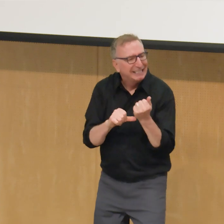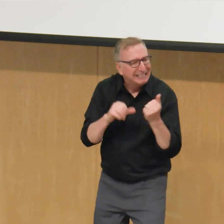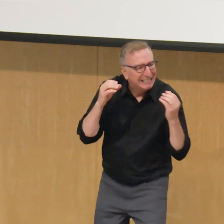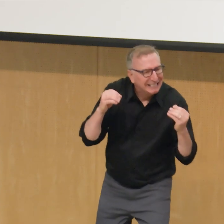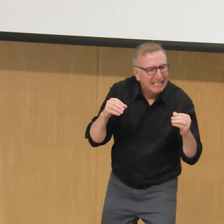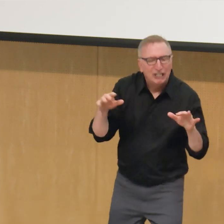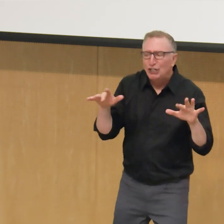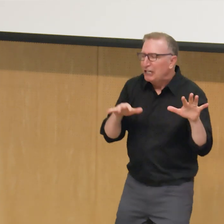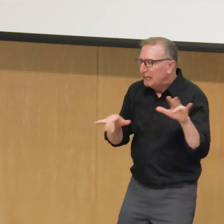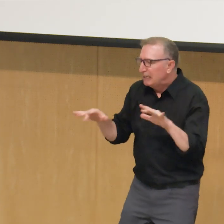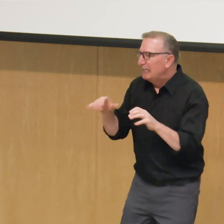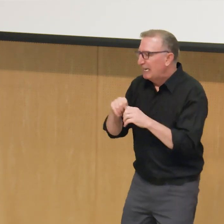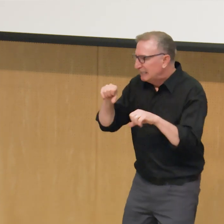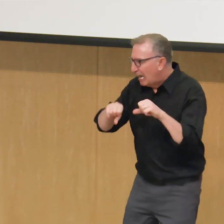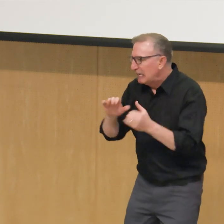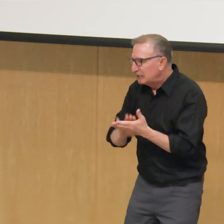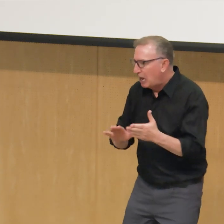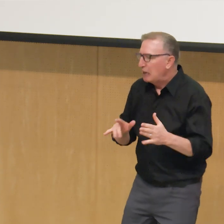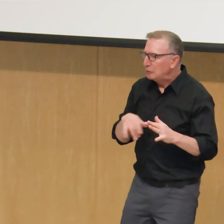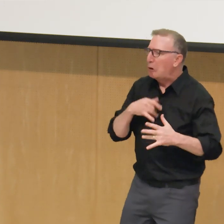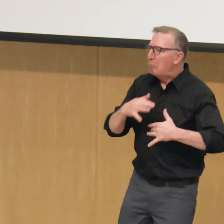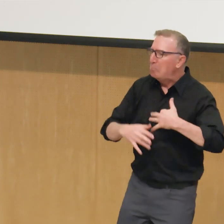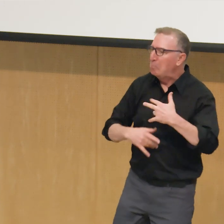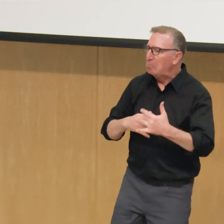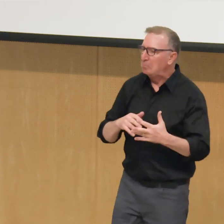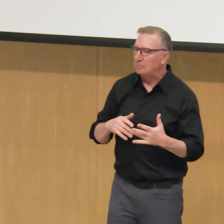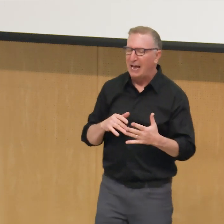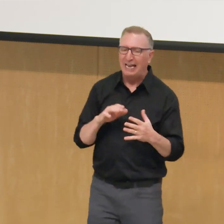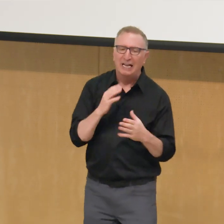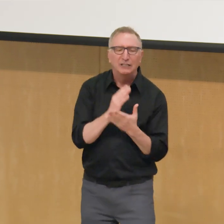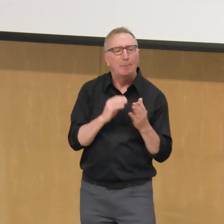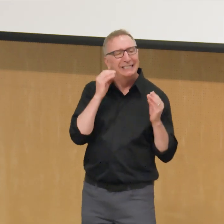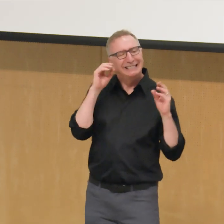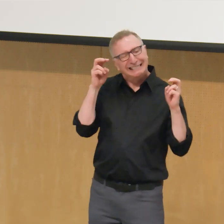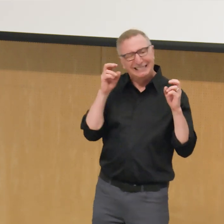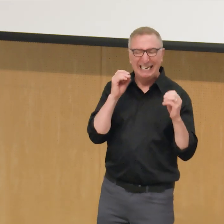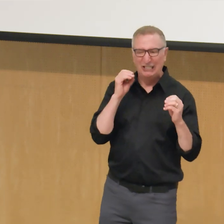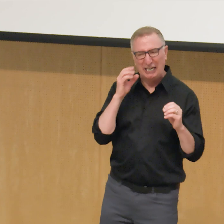some of the folks who assisted students in tutoring and what not in STEM areas,